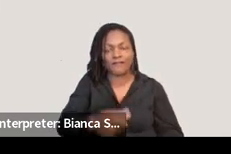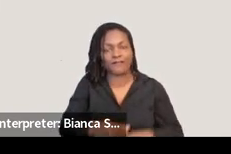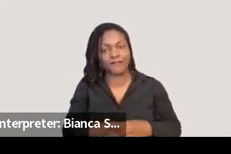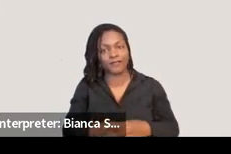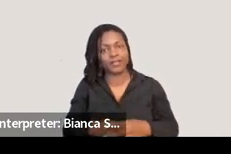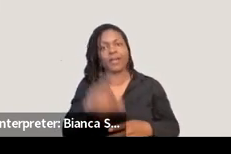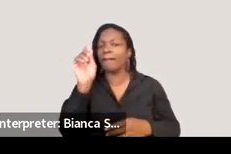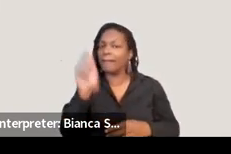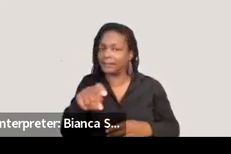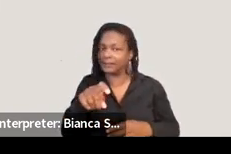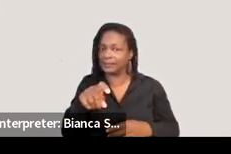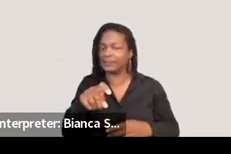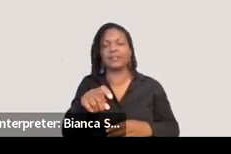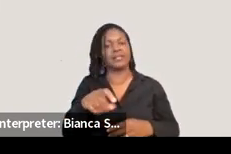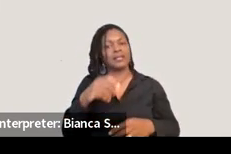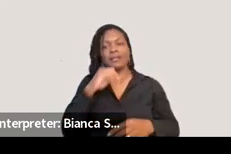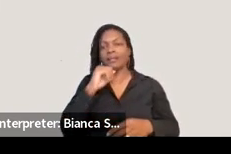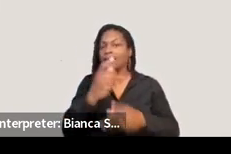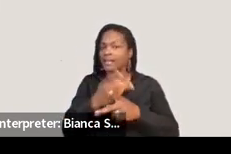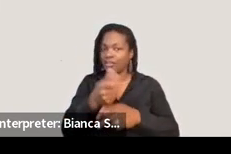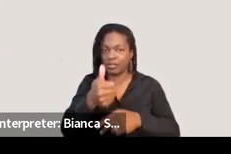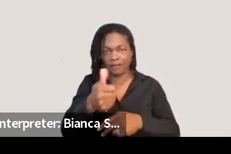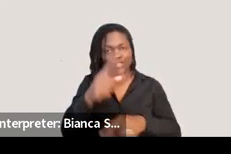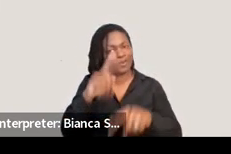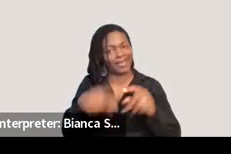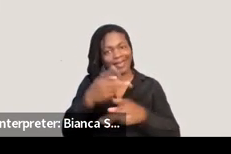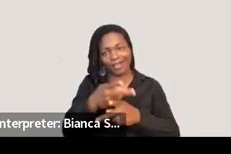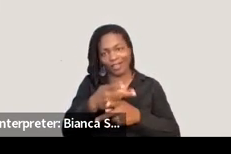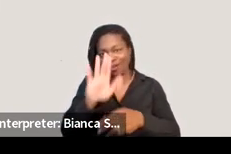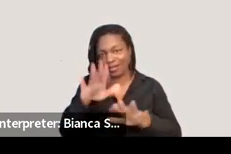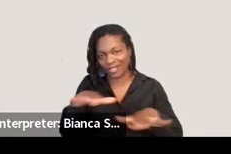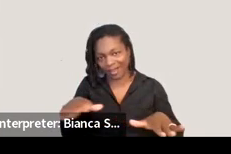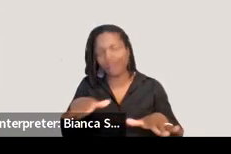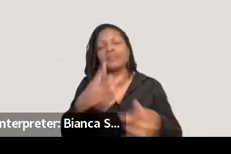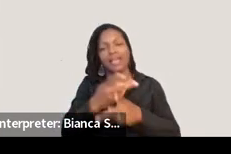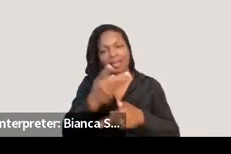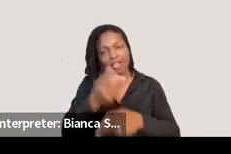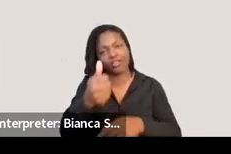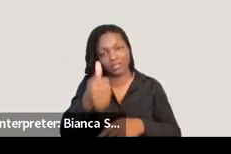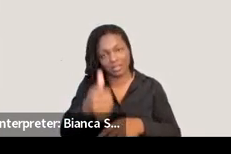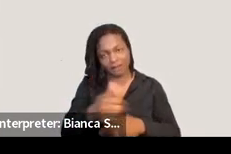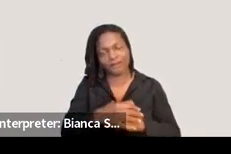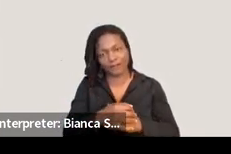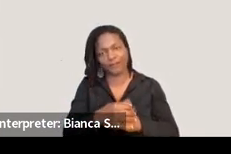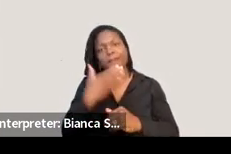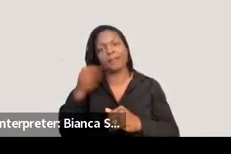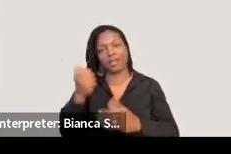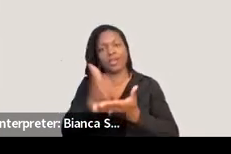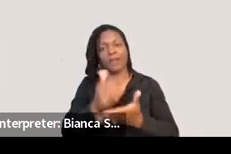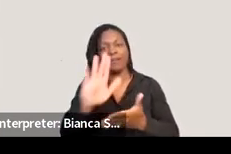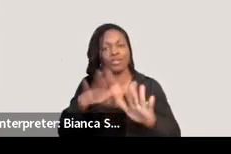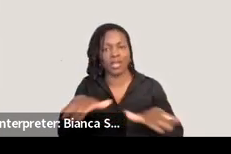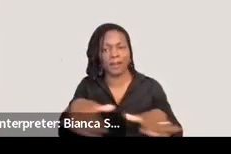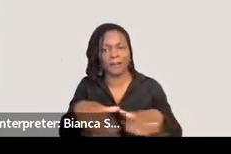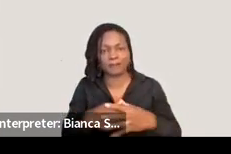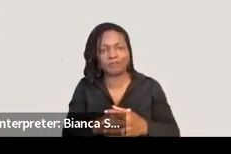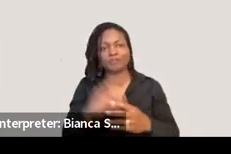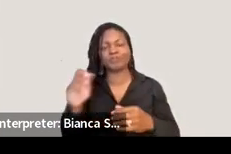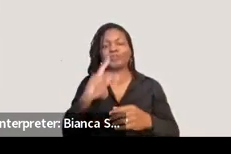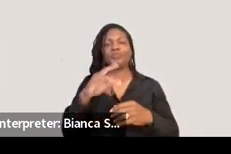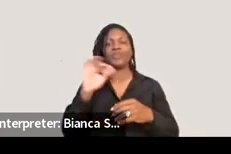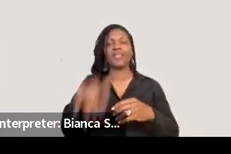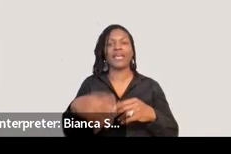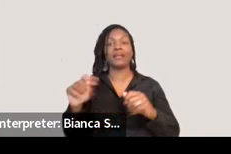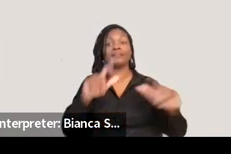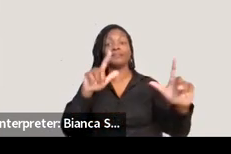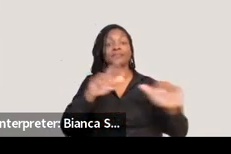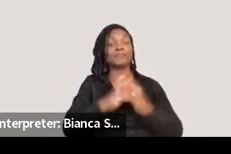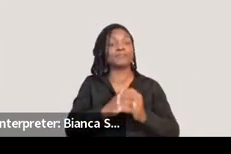Next slide. And this is my final slide. And I'm gonna call this a 3 key. It is promotion, prevention, and intervention, right?